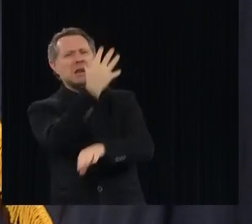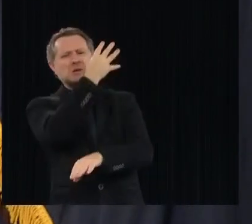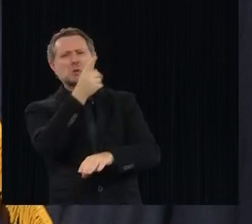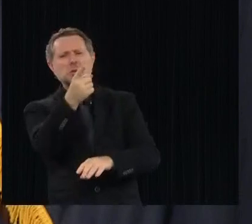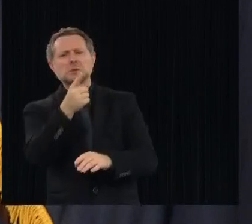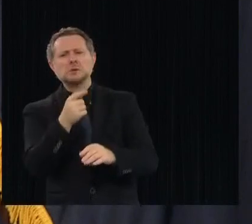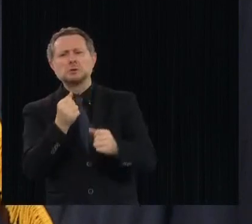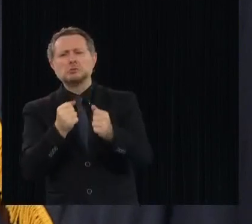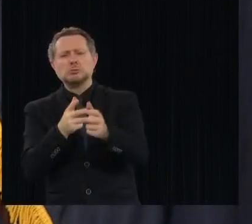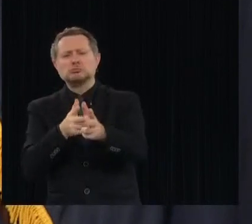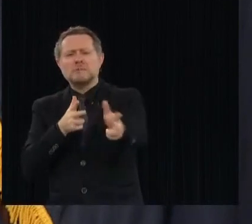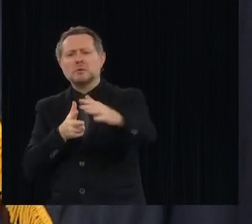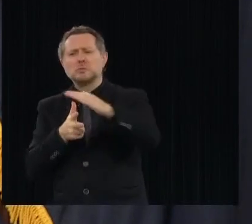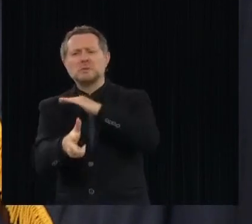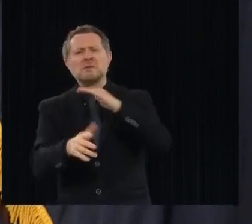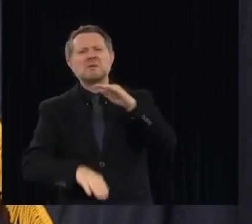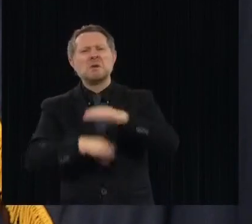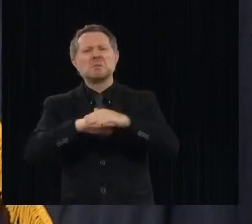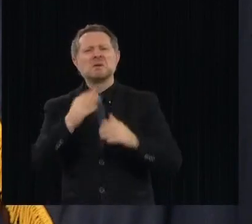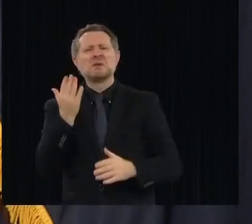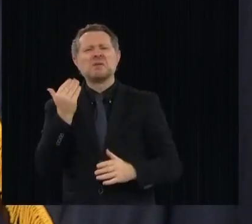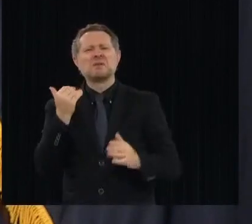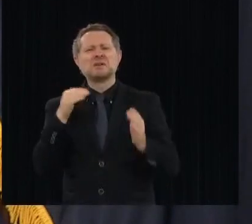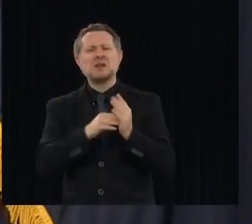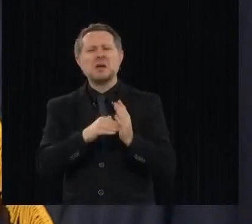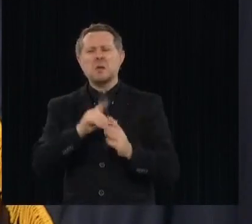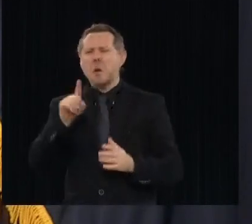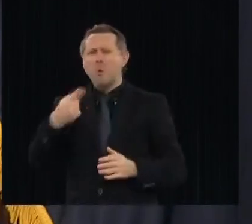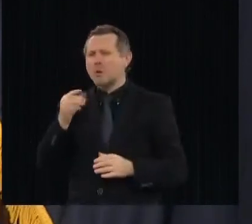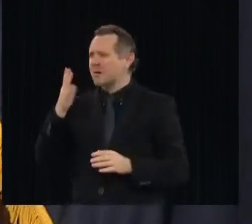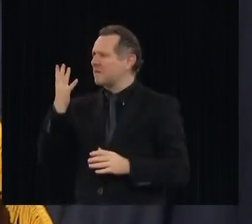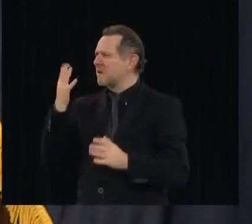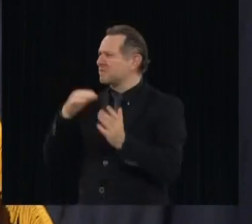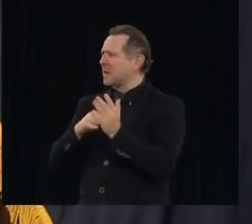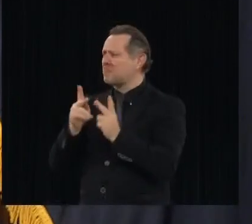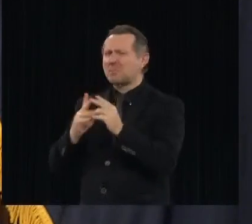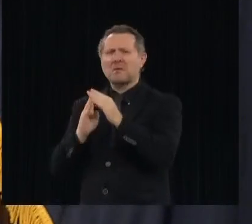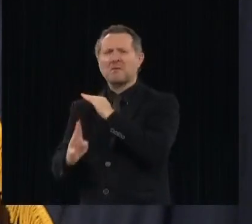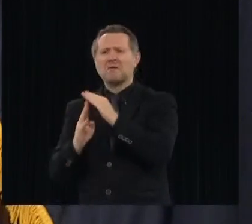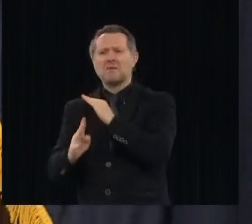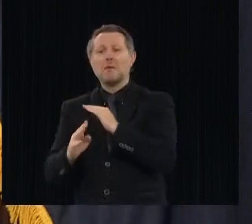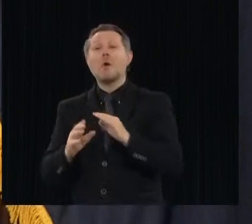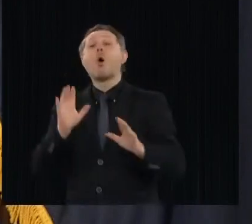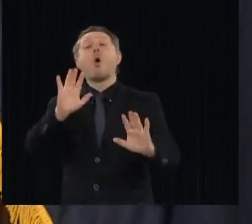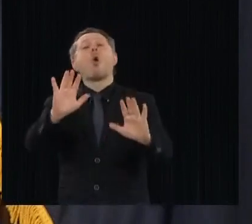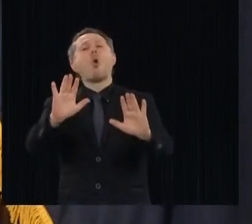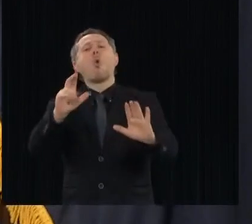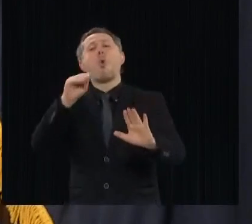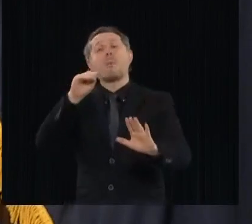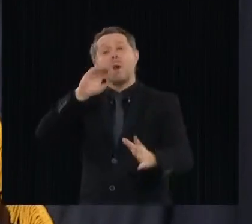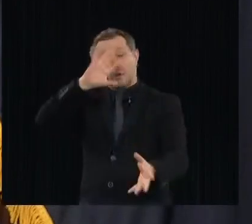THAT WE ARE DOING, WHAT IS THE MAX CAPACITY?